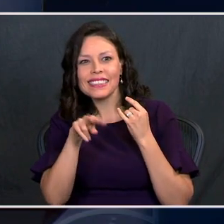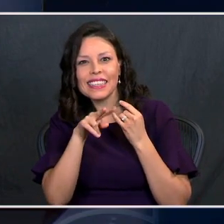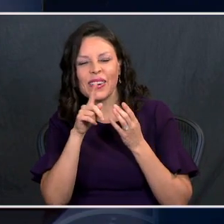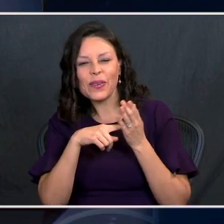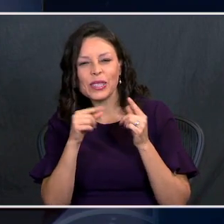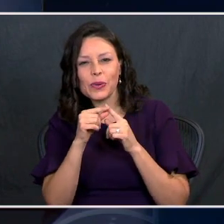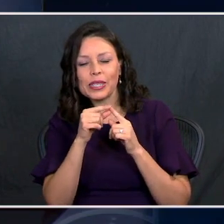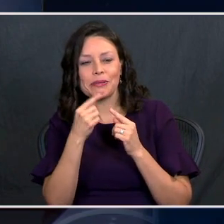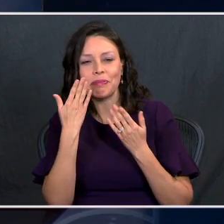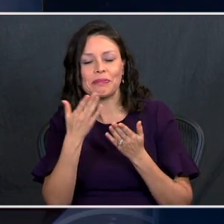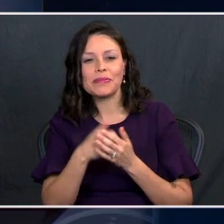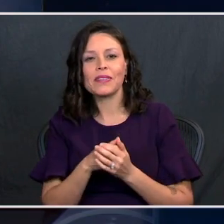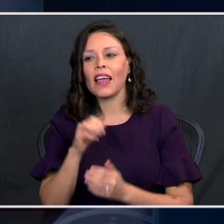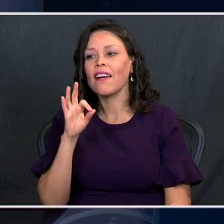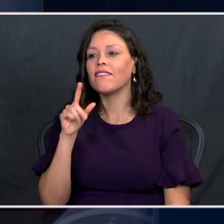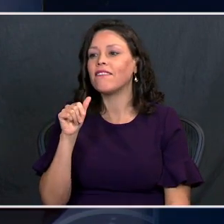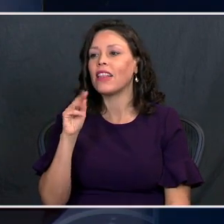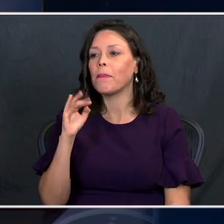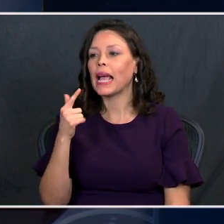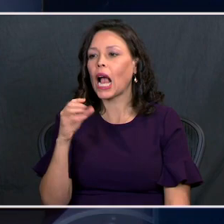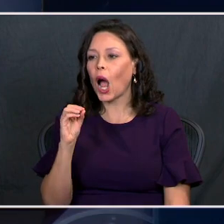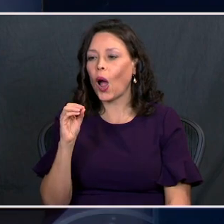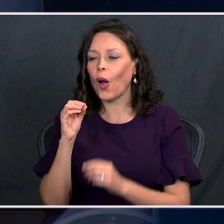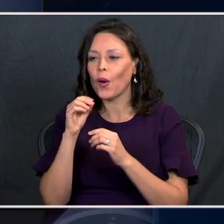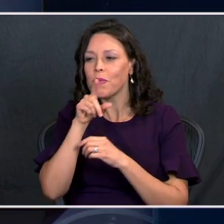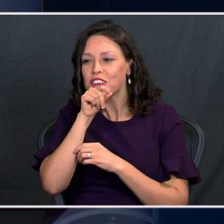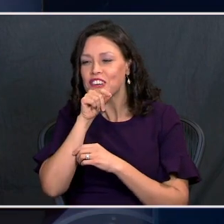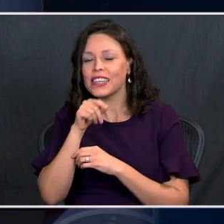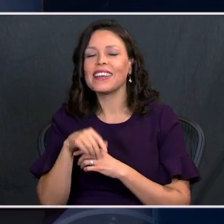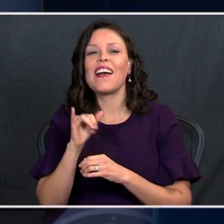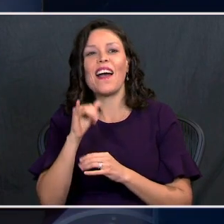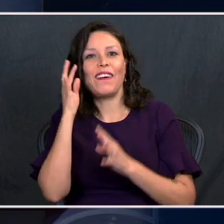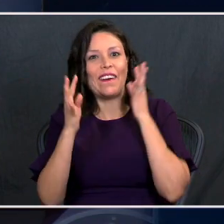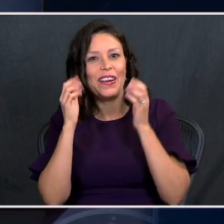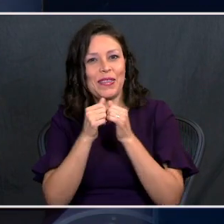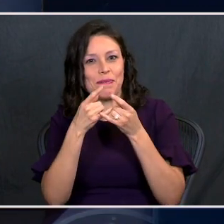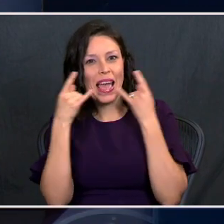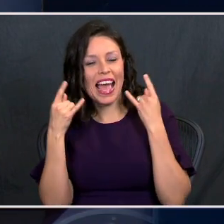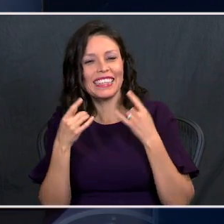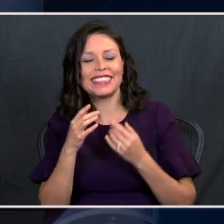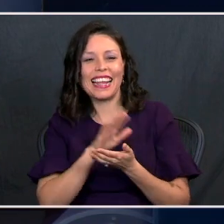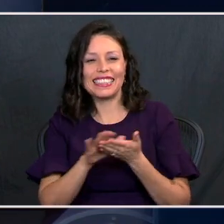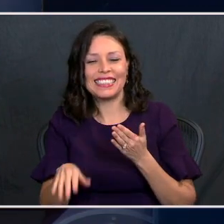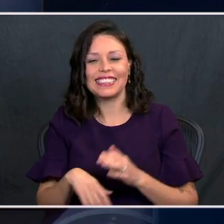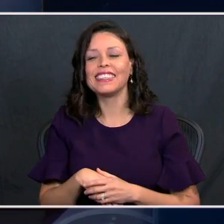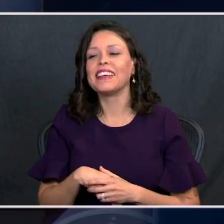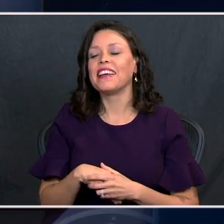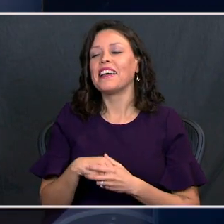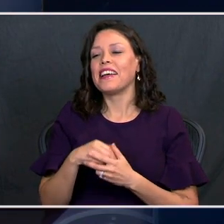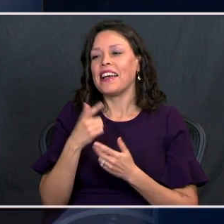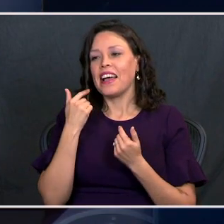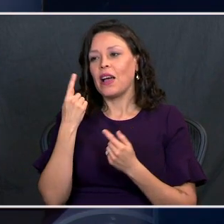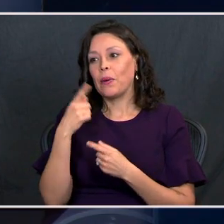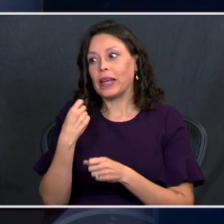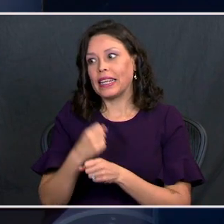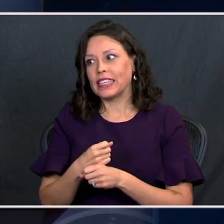The Press: Flamingos. Ms. Psaki: Flamingos? All right, we're getting creative with masks. I like it. The Press: After one year.